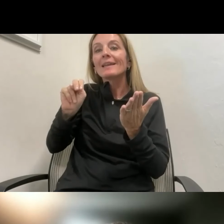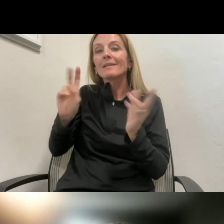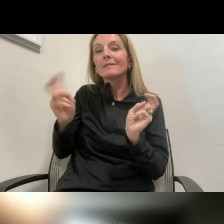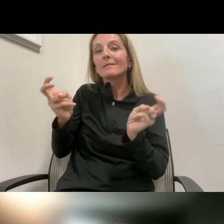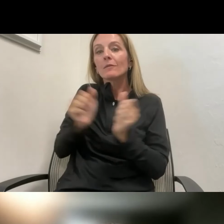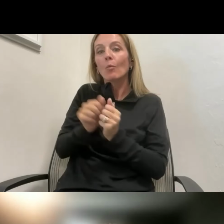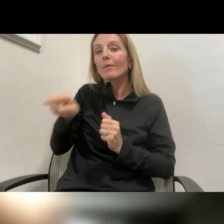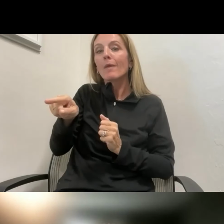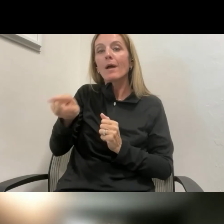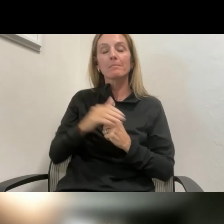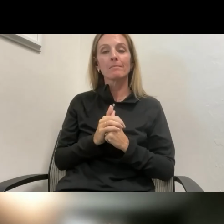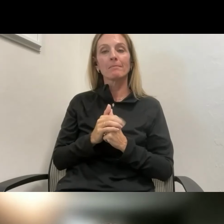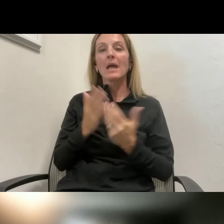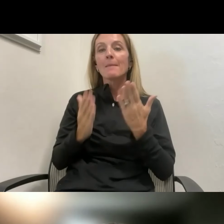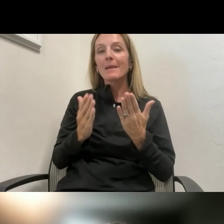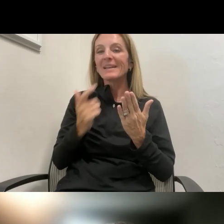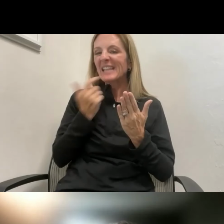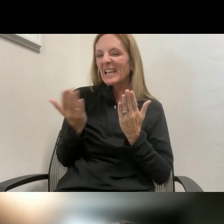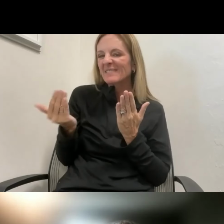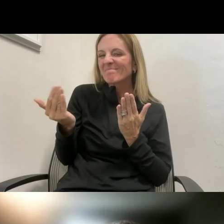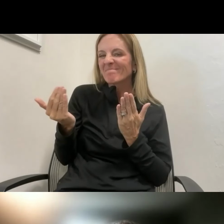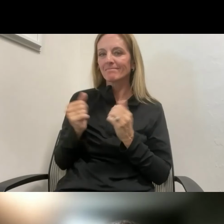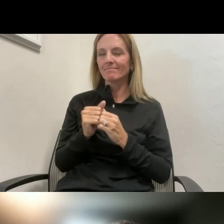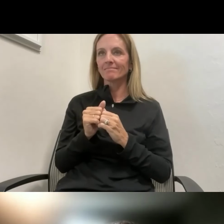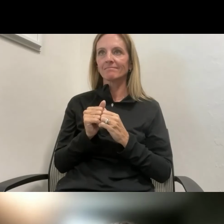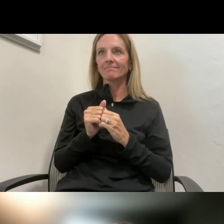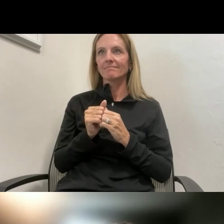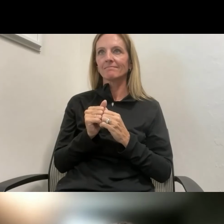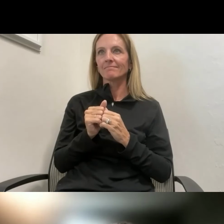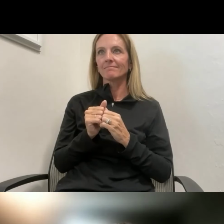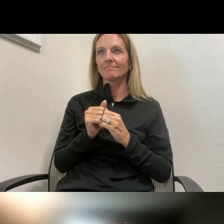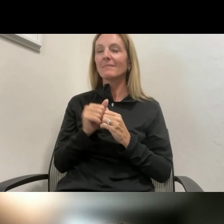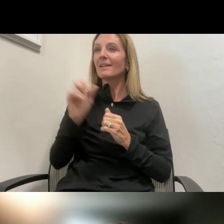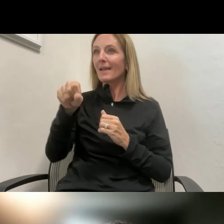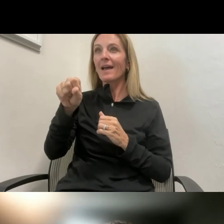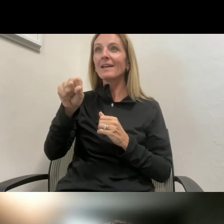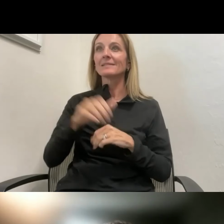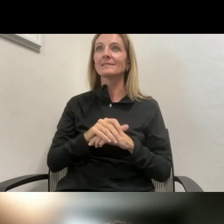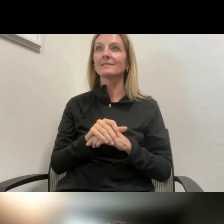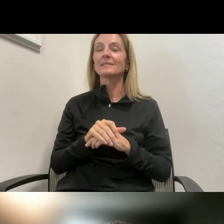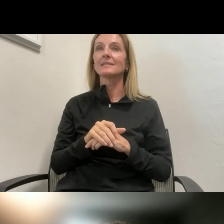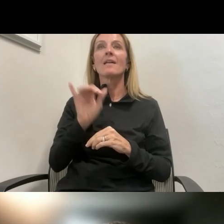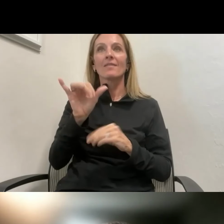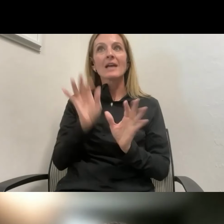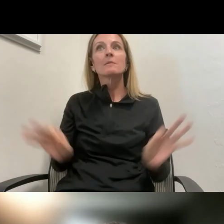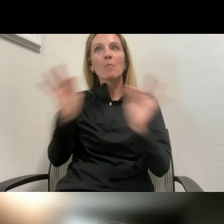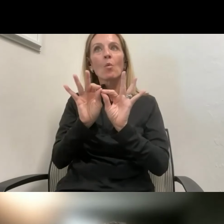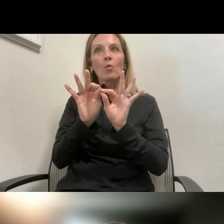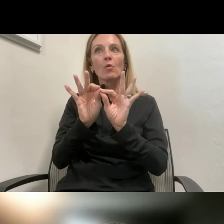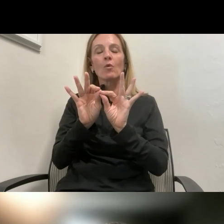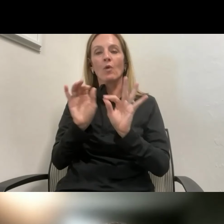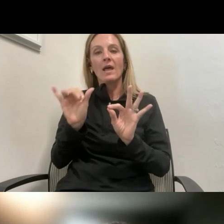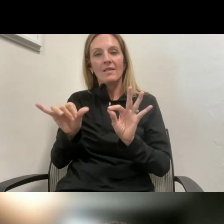We might pull them aside. Yeah, thank you. That's important that we do that. It's one thing to make